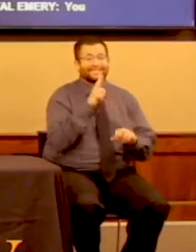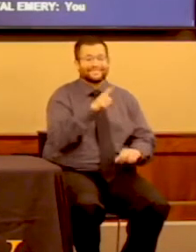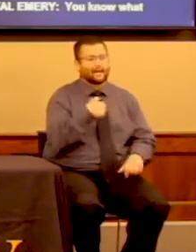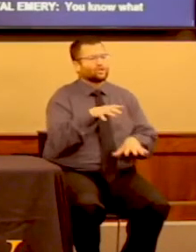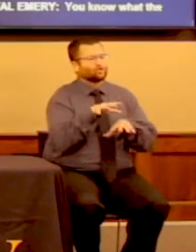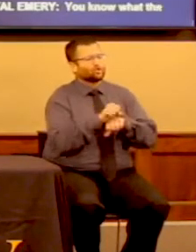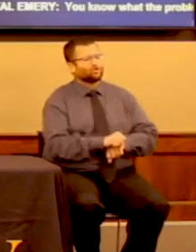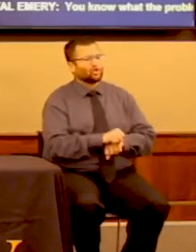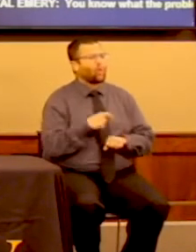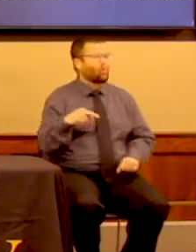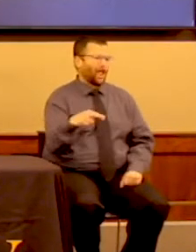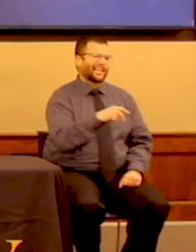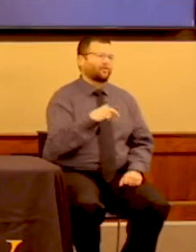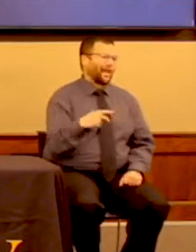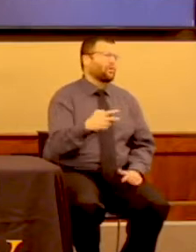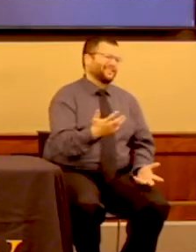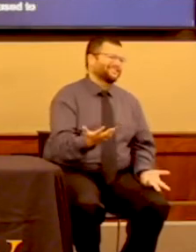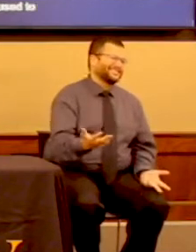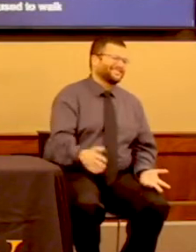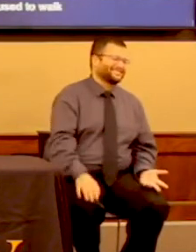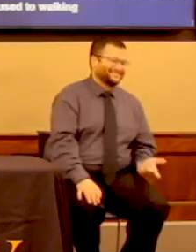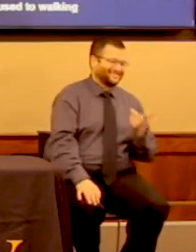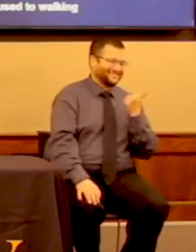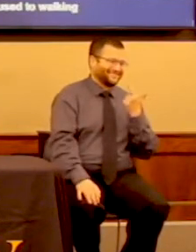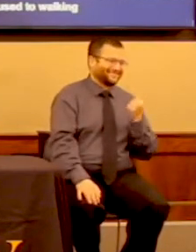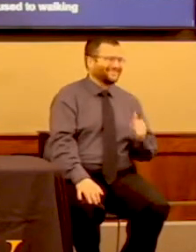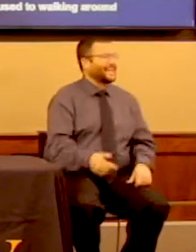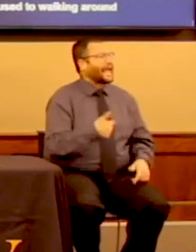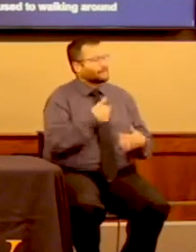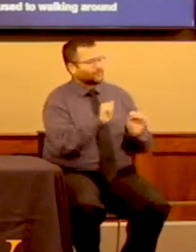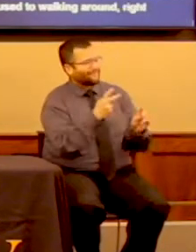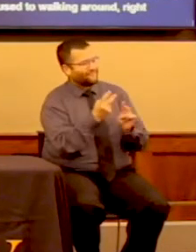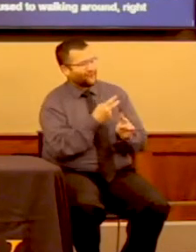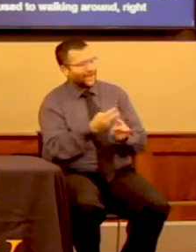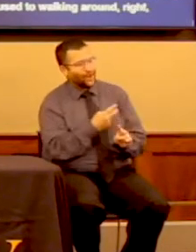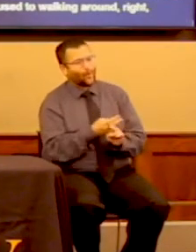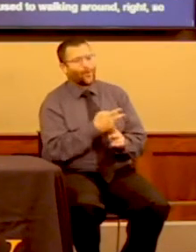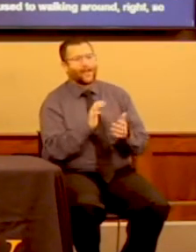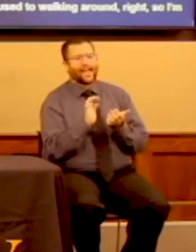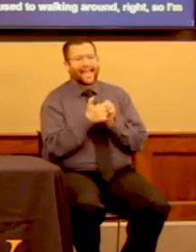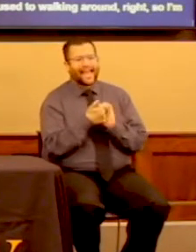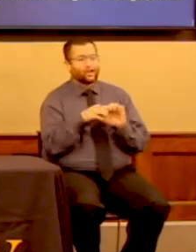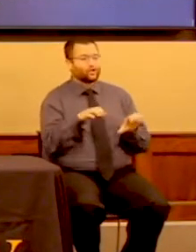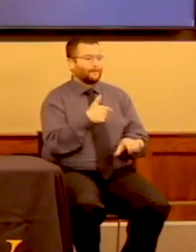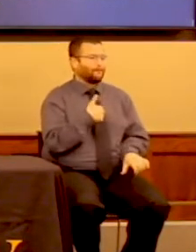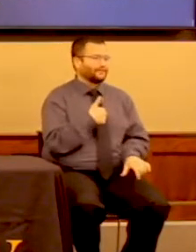walking around right so I'm trying to